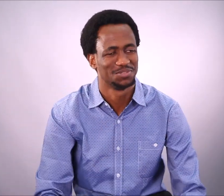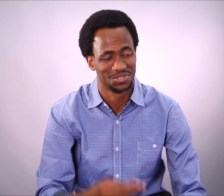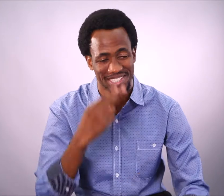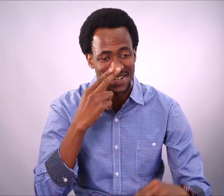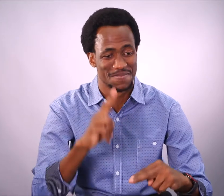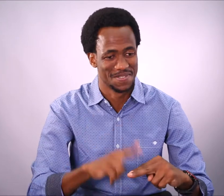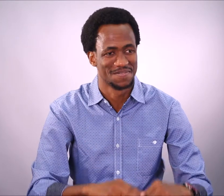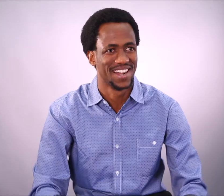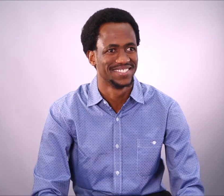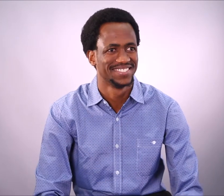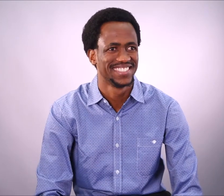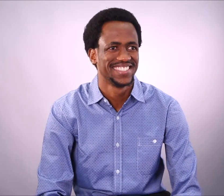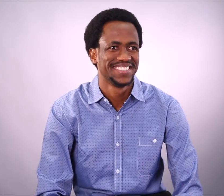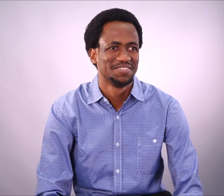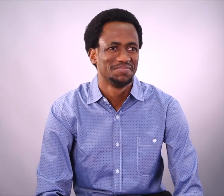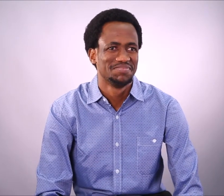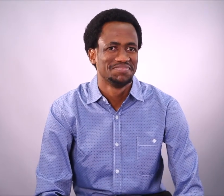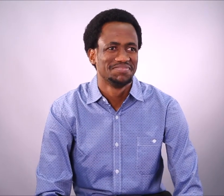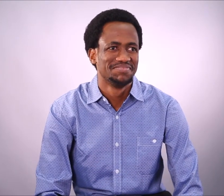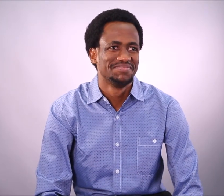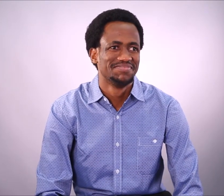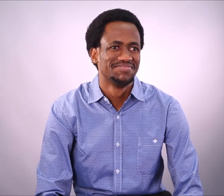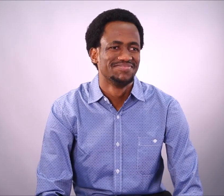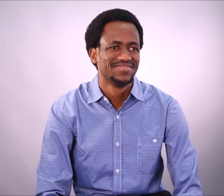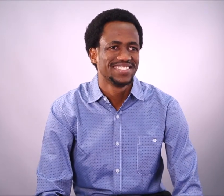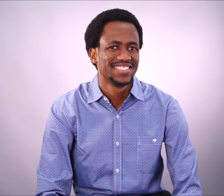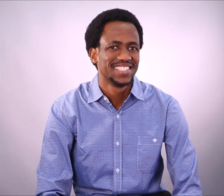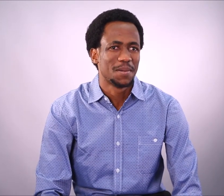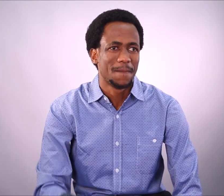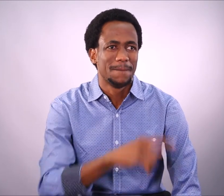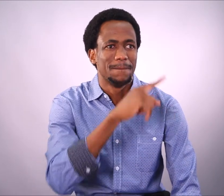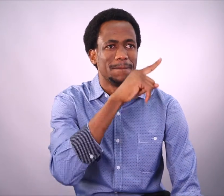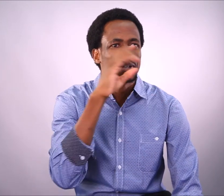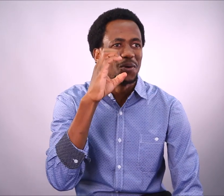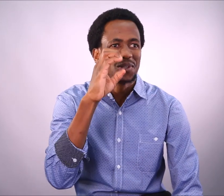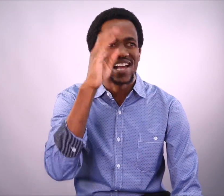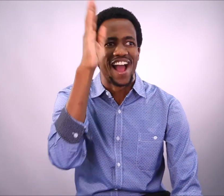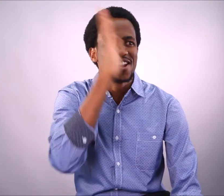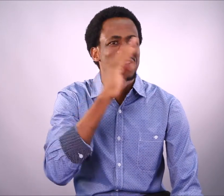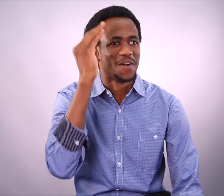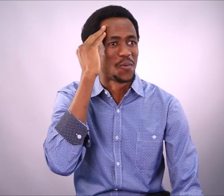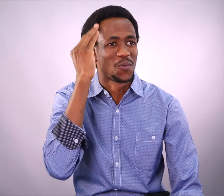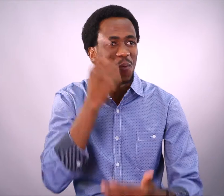I will just keep going until I get to the finish line. That is something about me that I think is interesting,